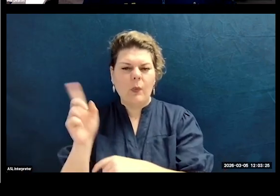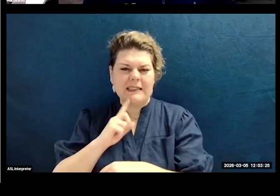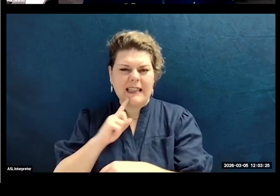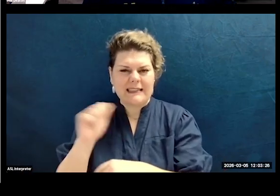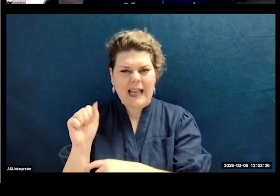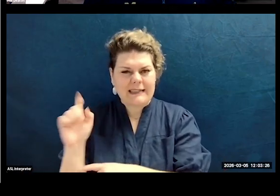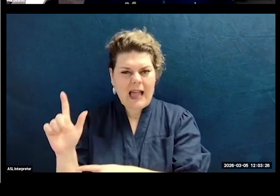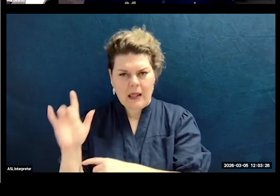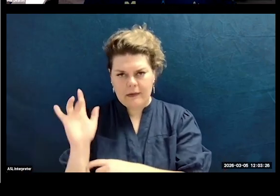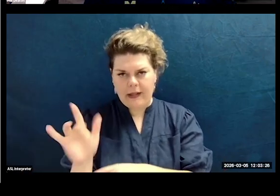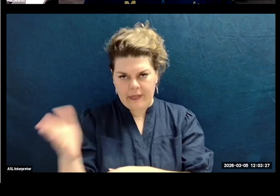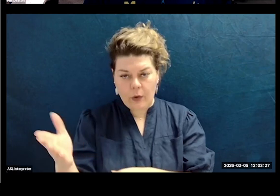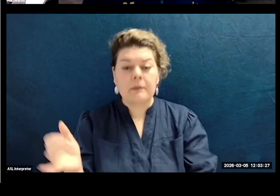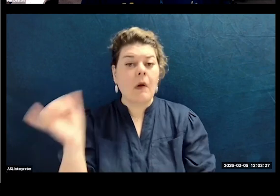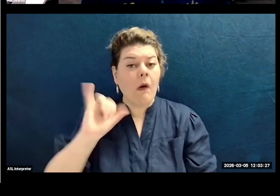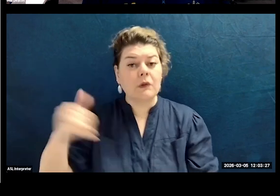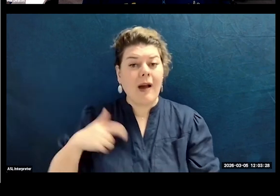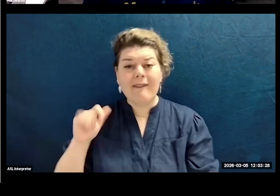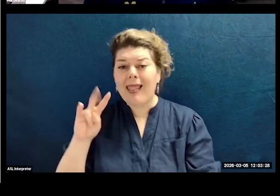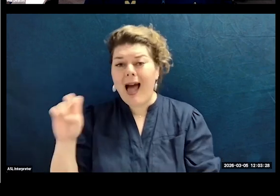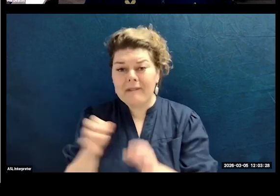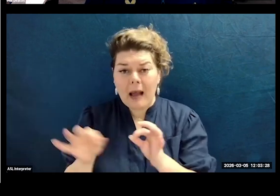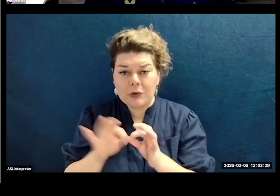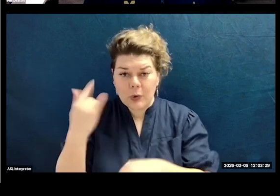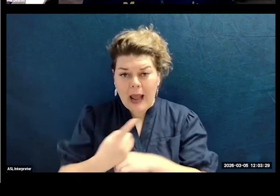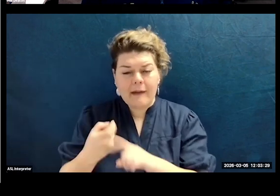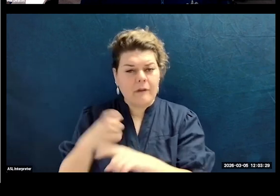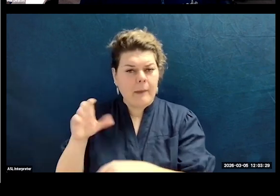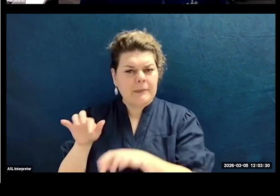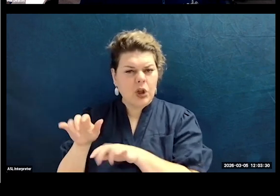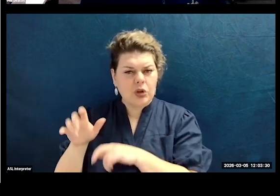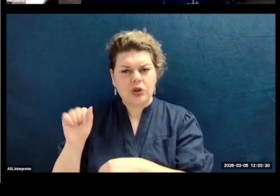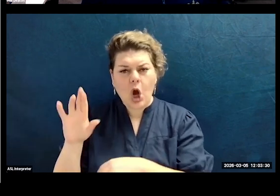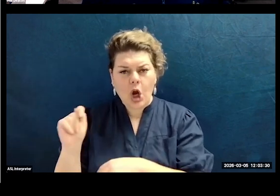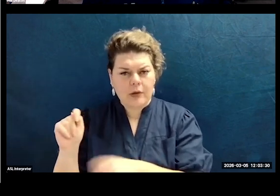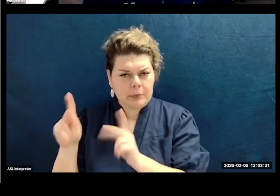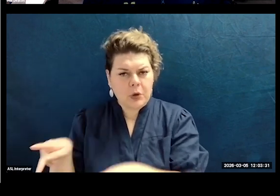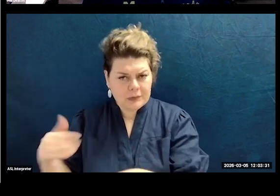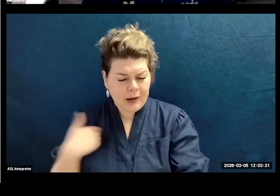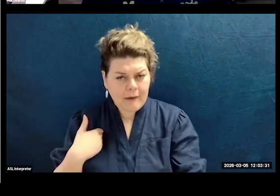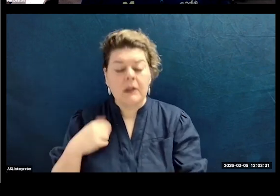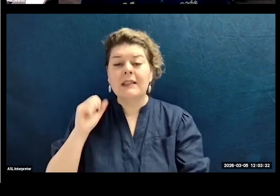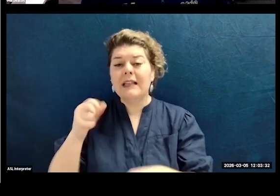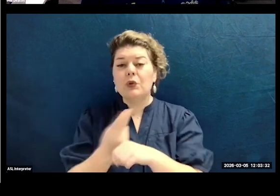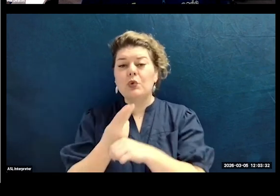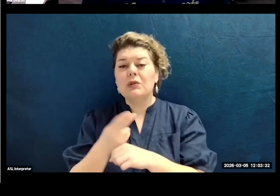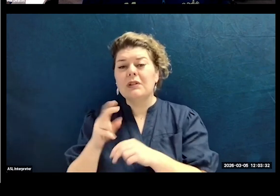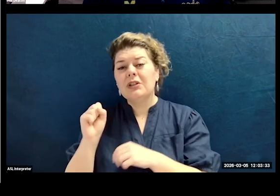We also do have live captioning today provided by a CART transcriptionist and that can be turned on by selecting Show Captions.